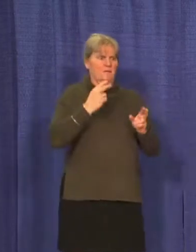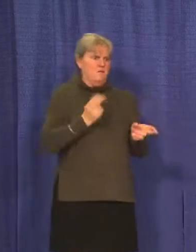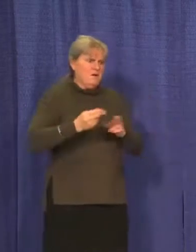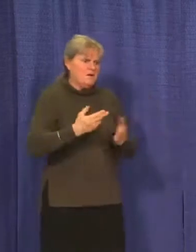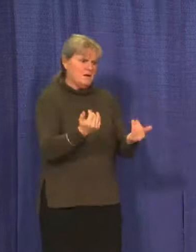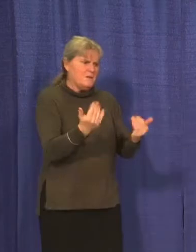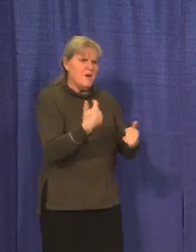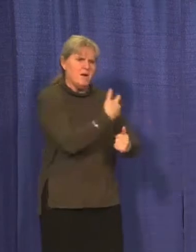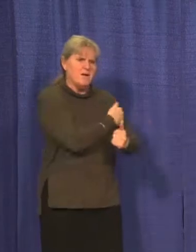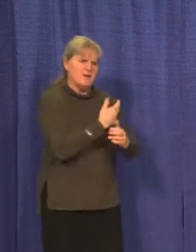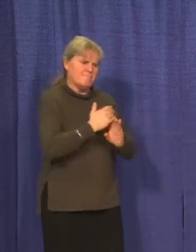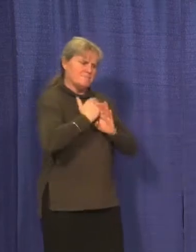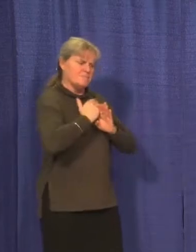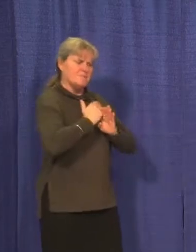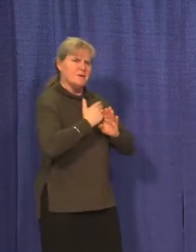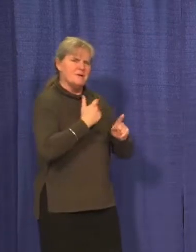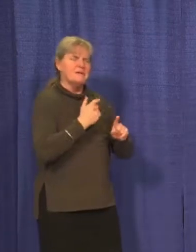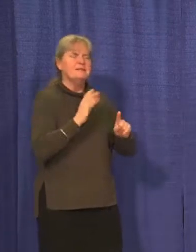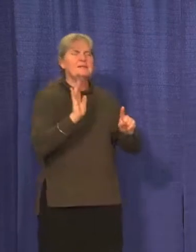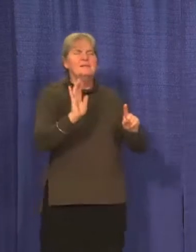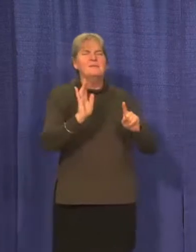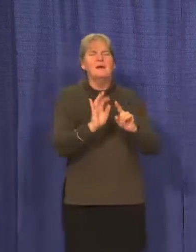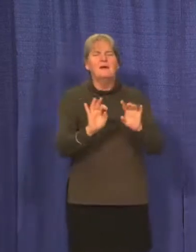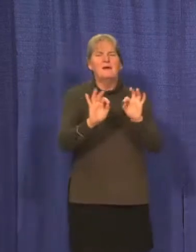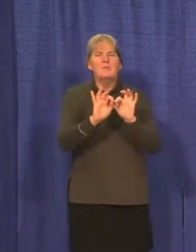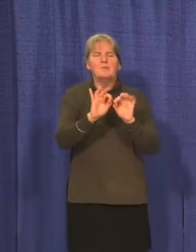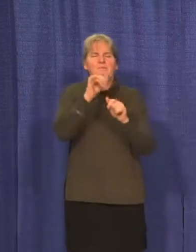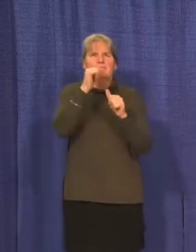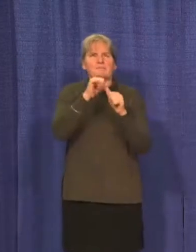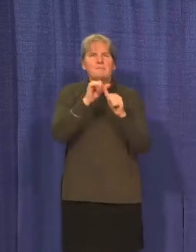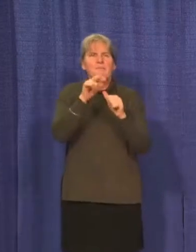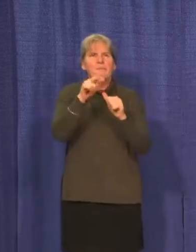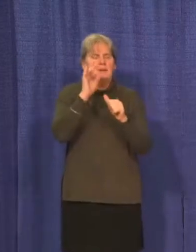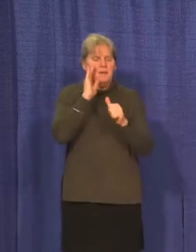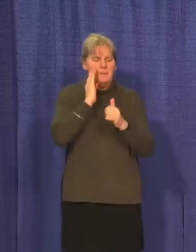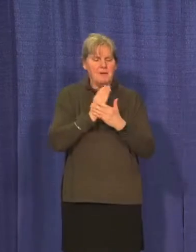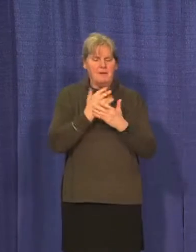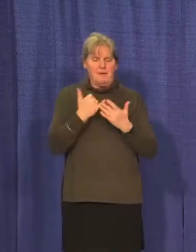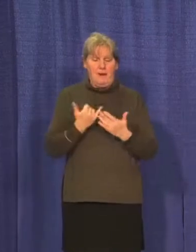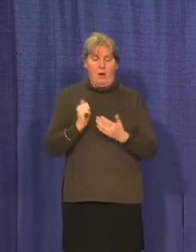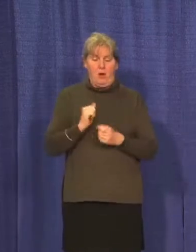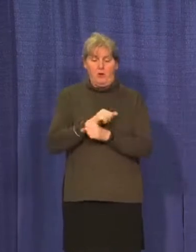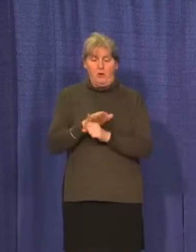the vaccine as quickly as possible. Let's remember that, as reflected in our current COVID